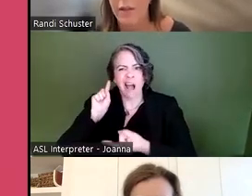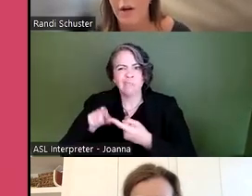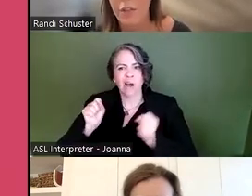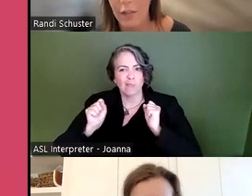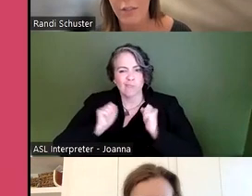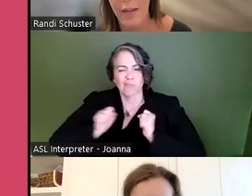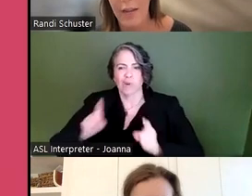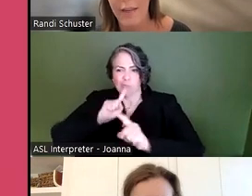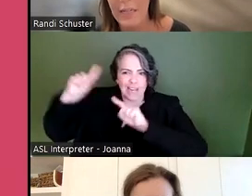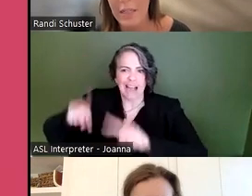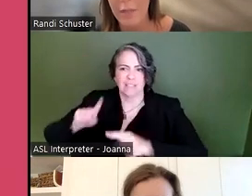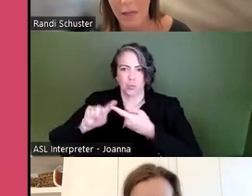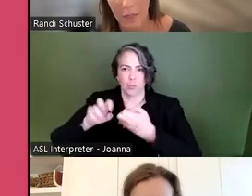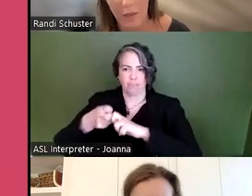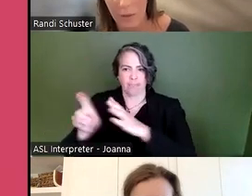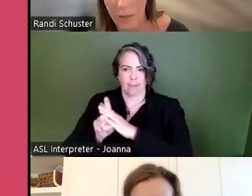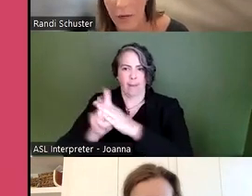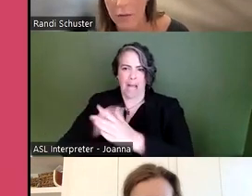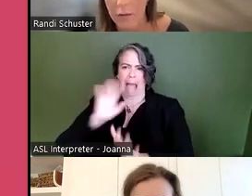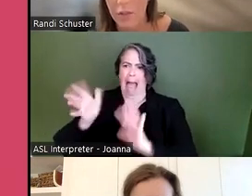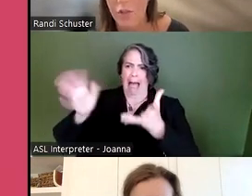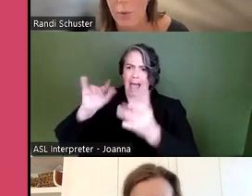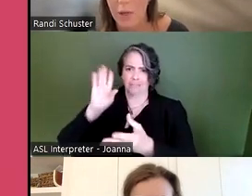there are challenges ahead that need to be navigated with care to ensure